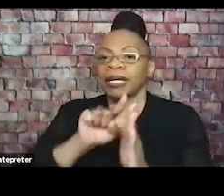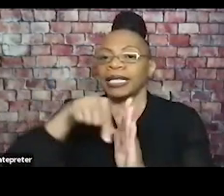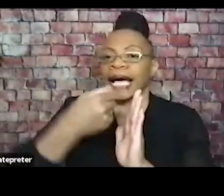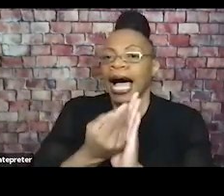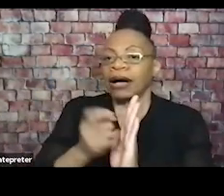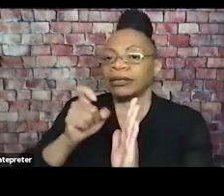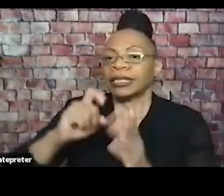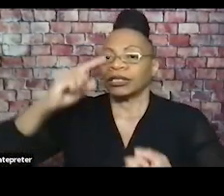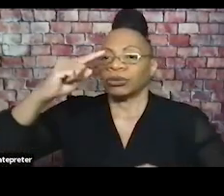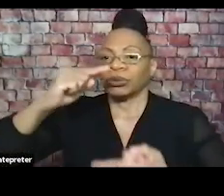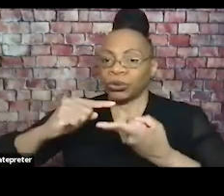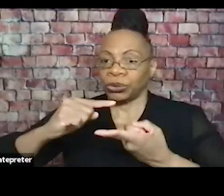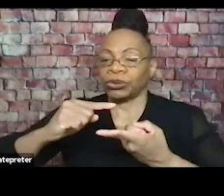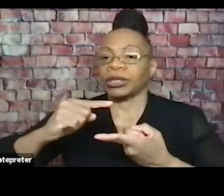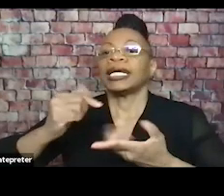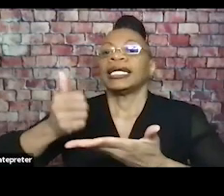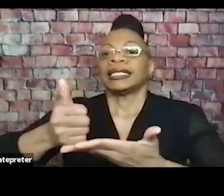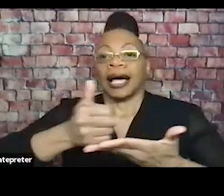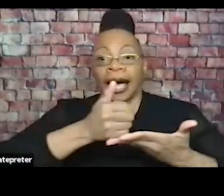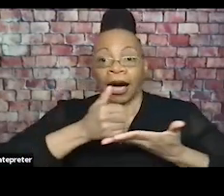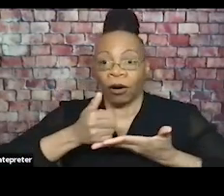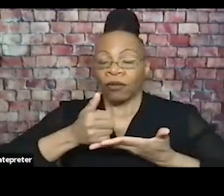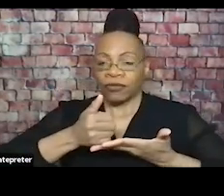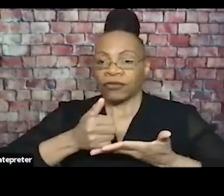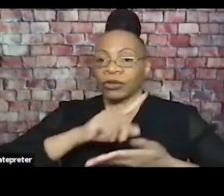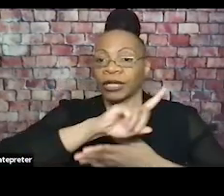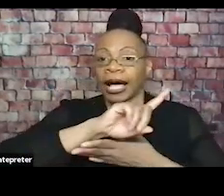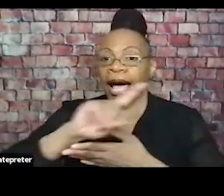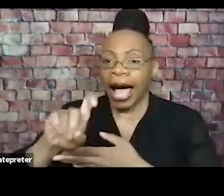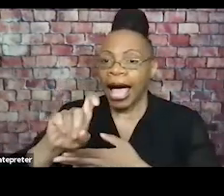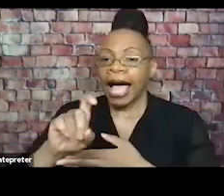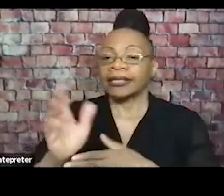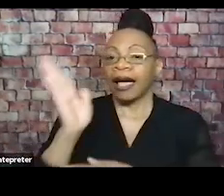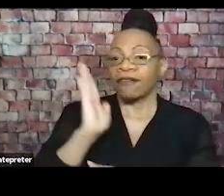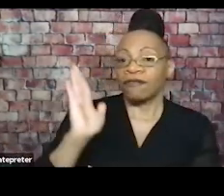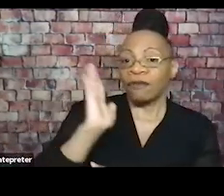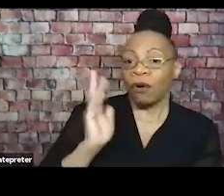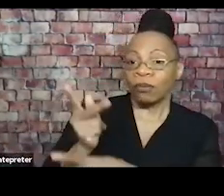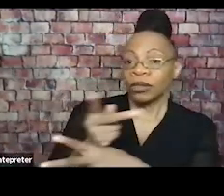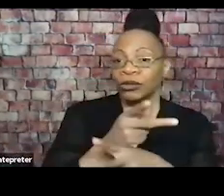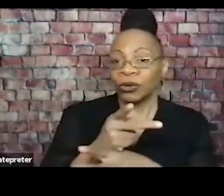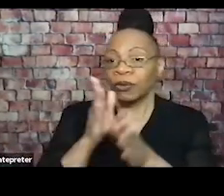It's really helpful to ask that former supervisor if it's a possibility